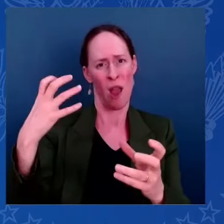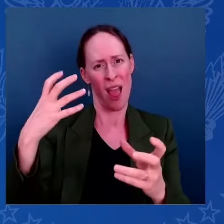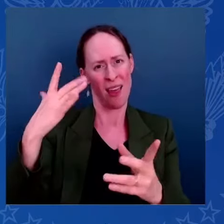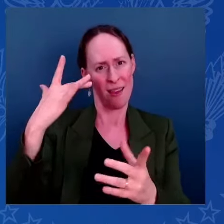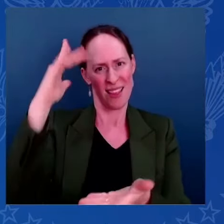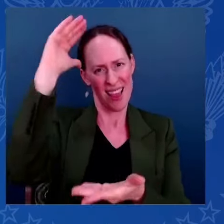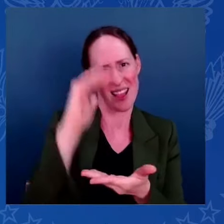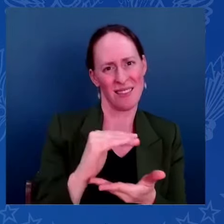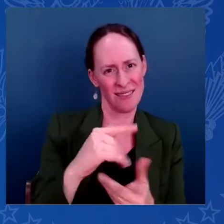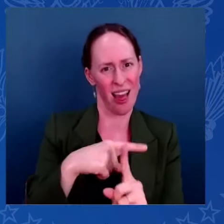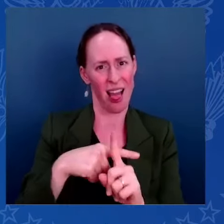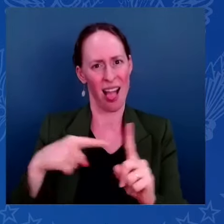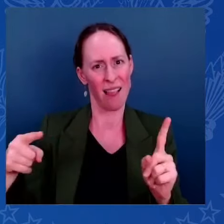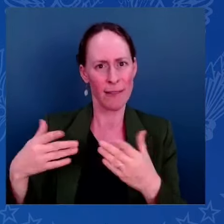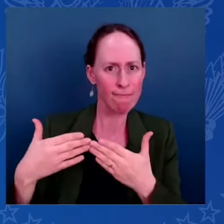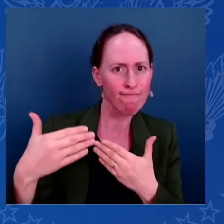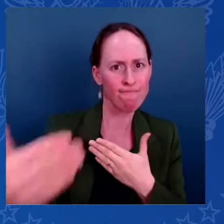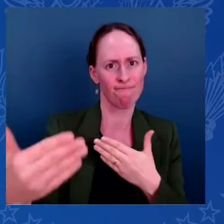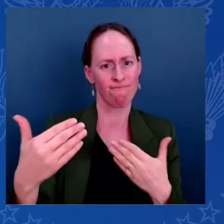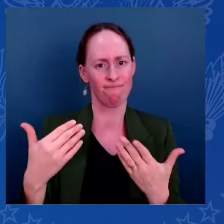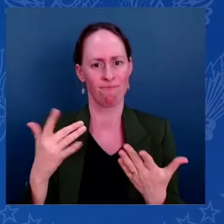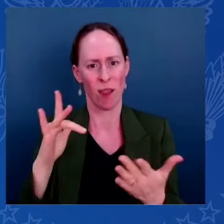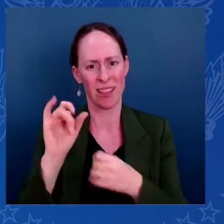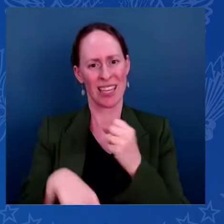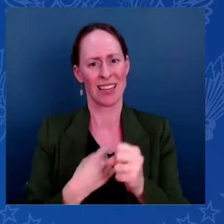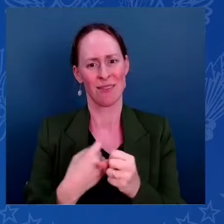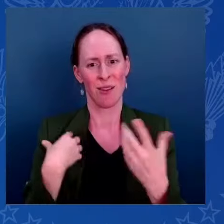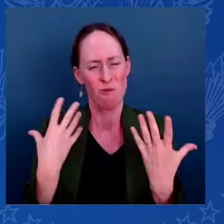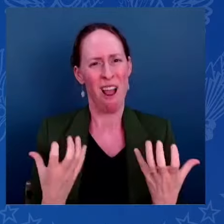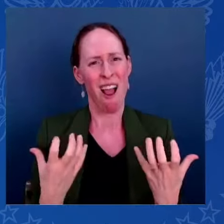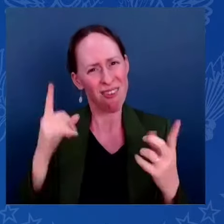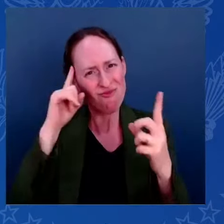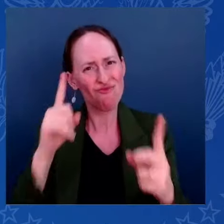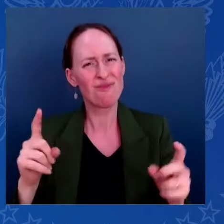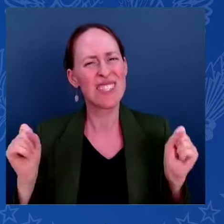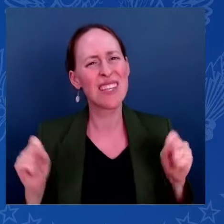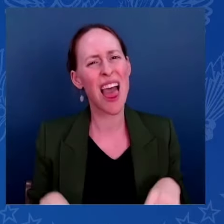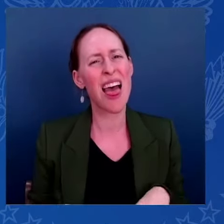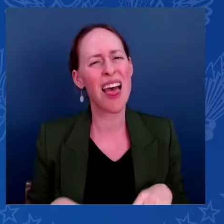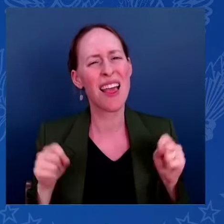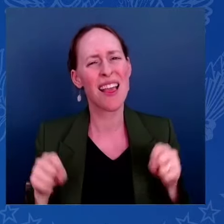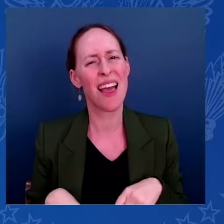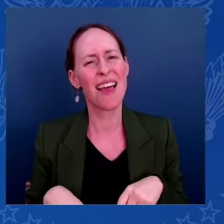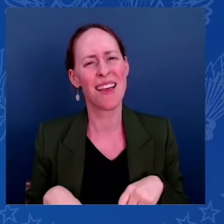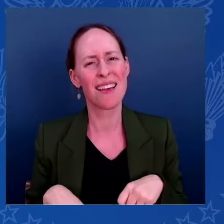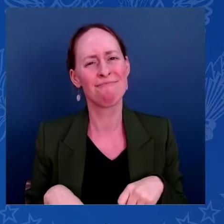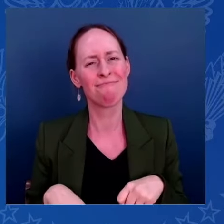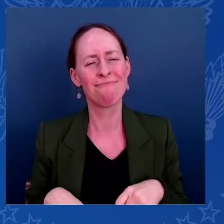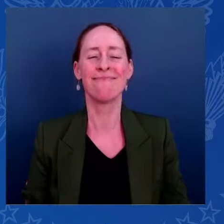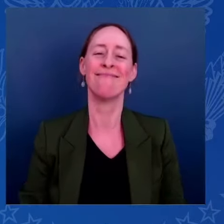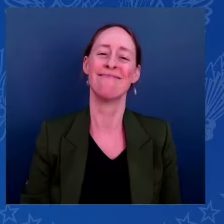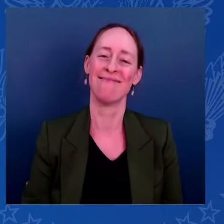in our capacity to do that. I know we can. But it's not just personal; it's about what's possible.